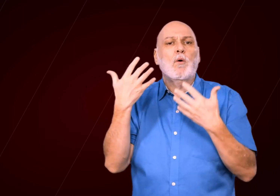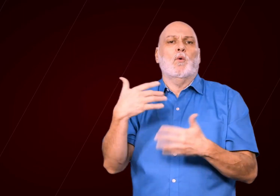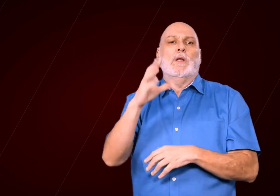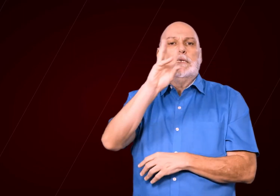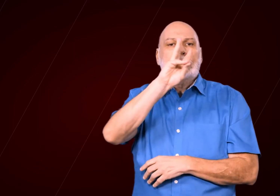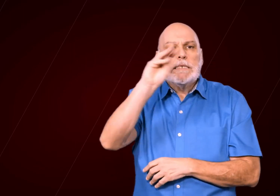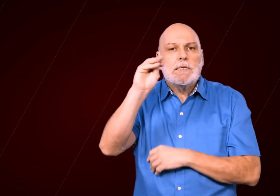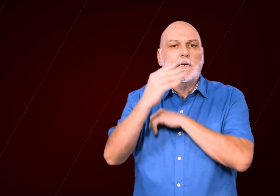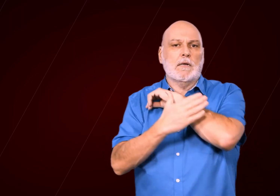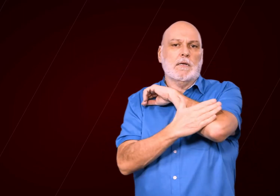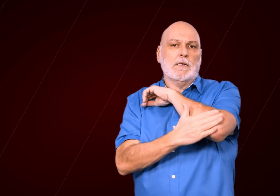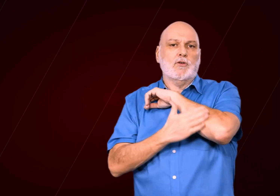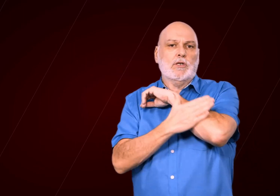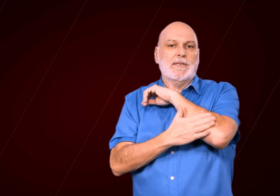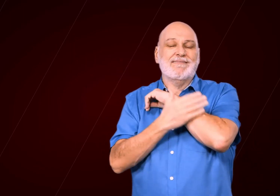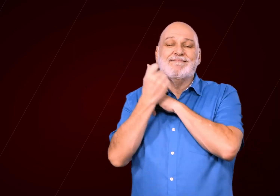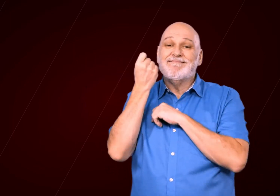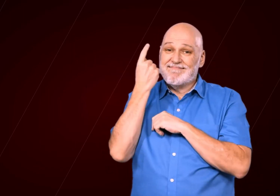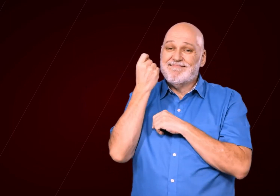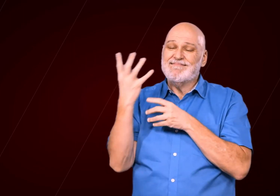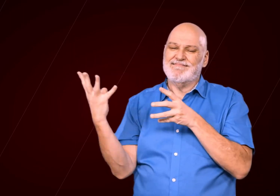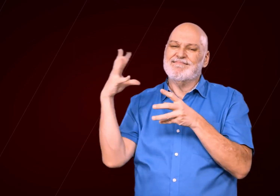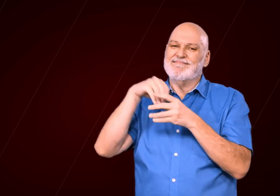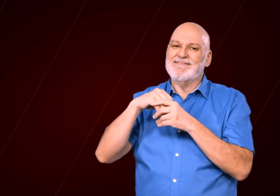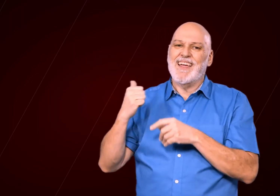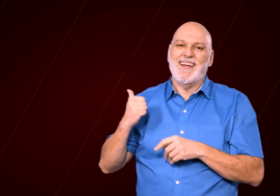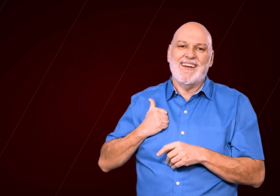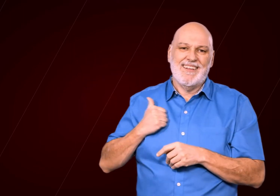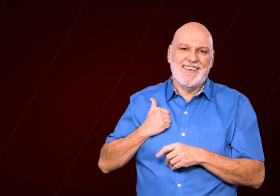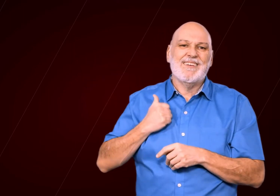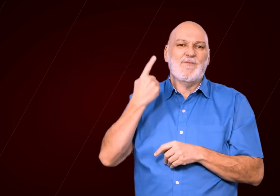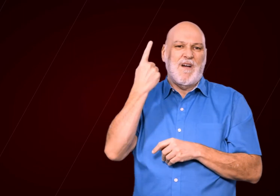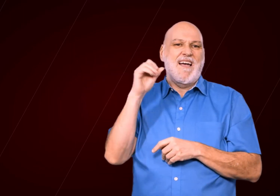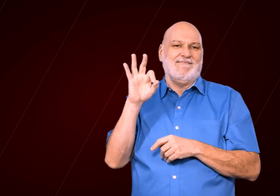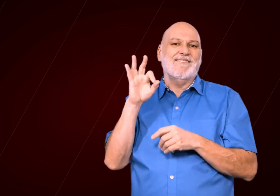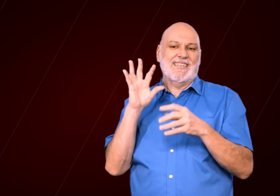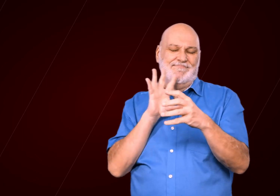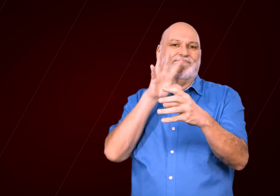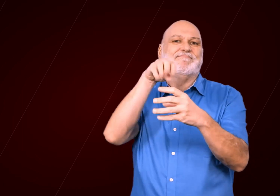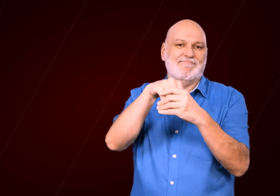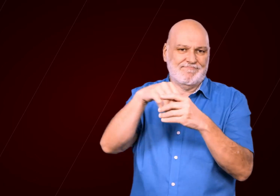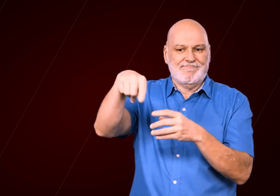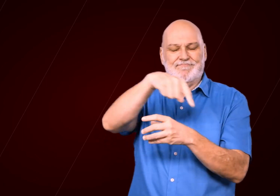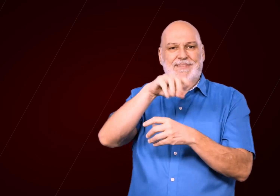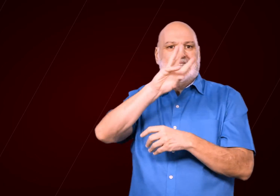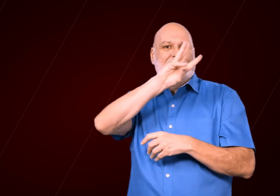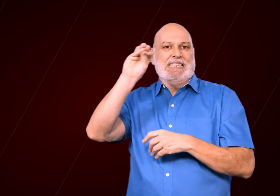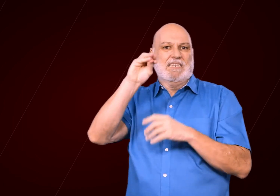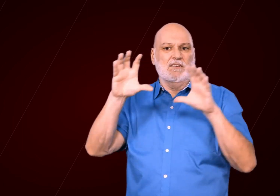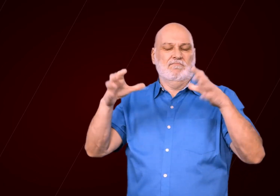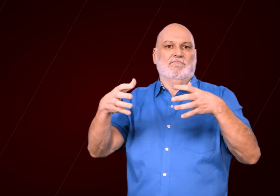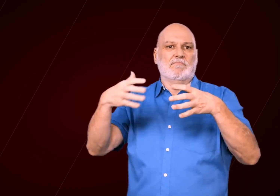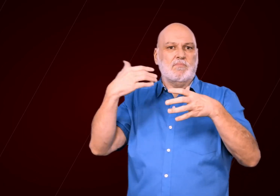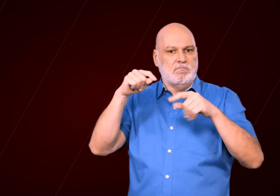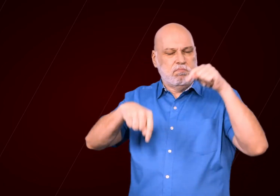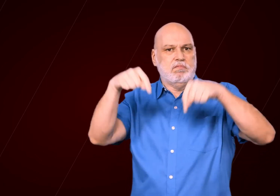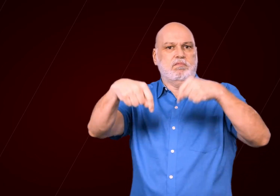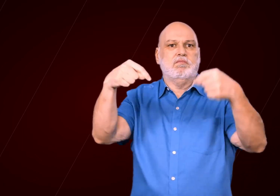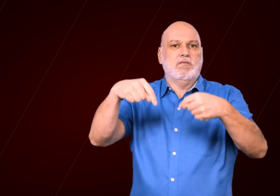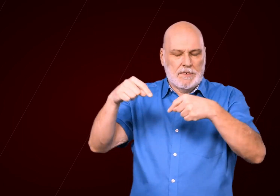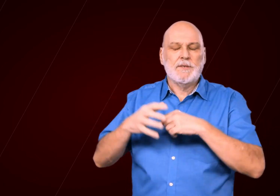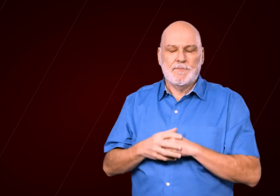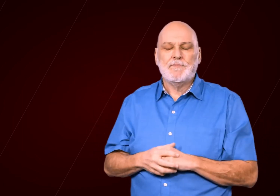countries including Canada.